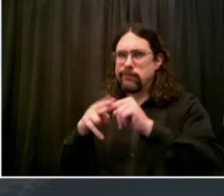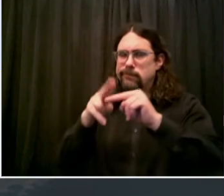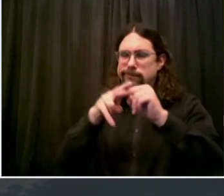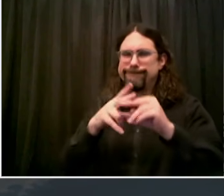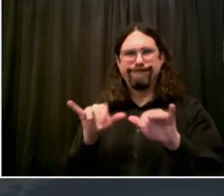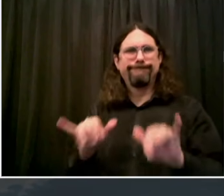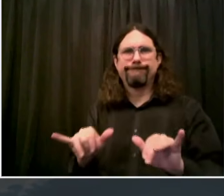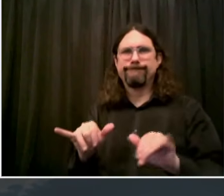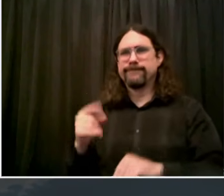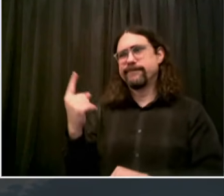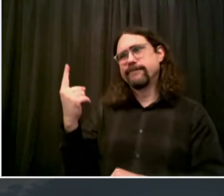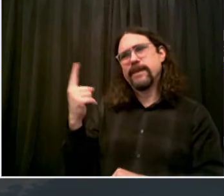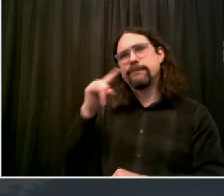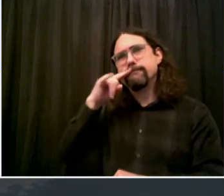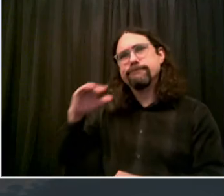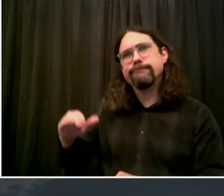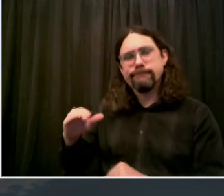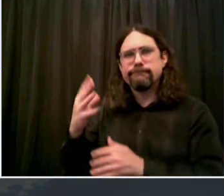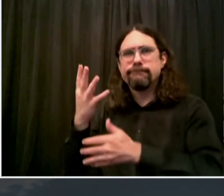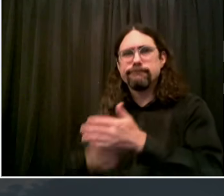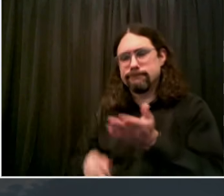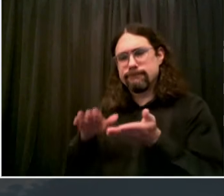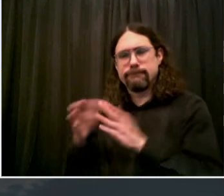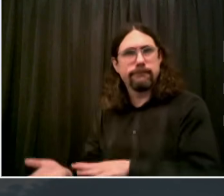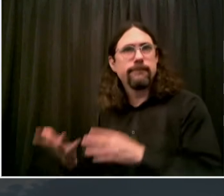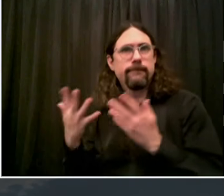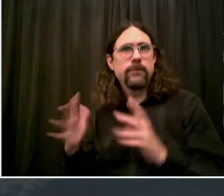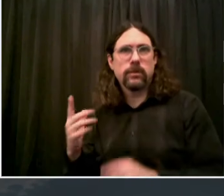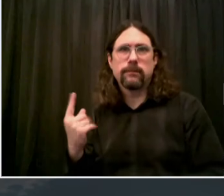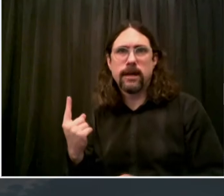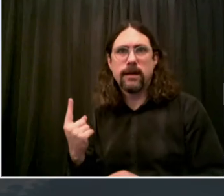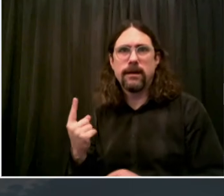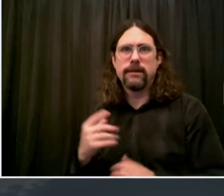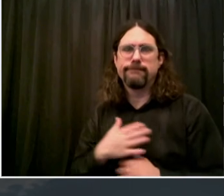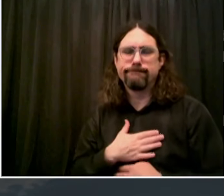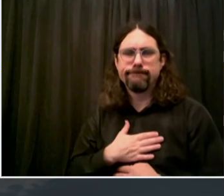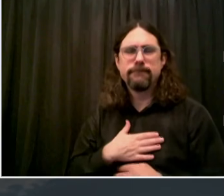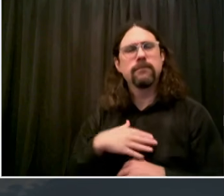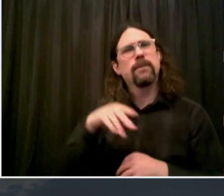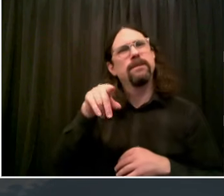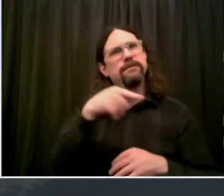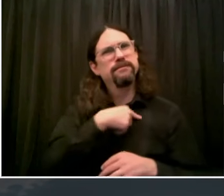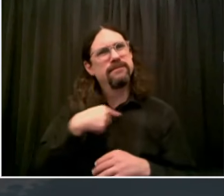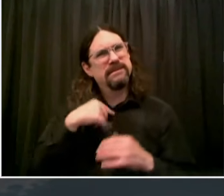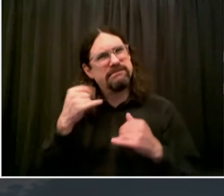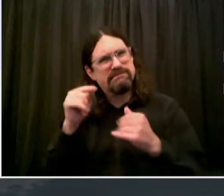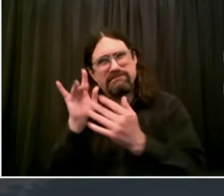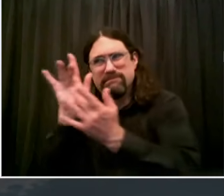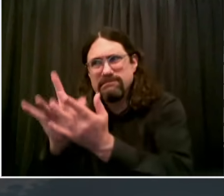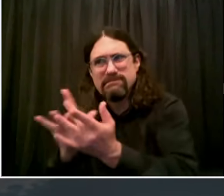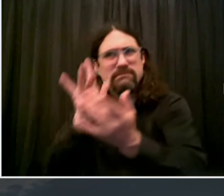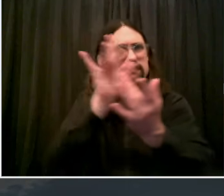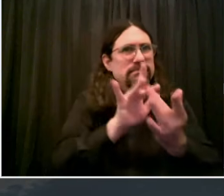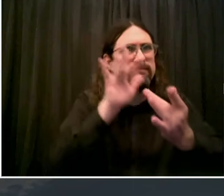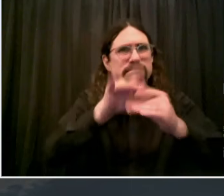TO THIS SYNDROME AND WE NEVER WANT TO LOSE ANOTHER CHILD TO IT. WE'RE DOING A HUGE OUT REACH